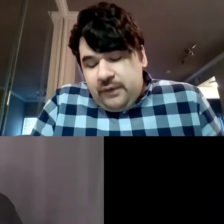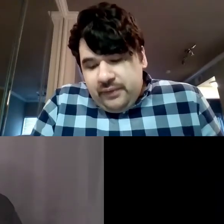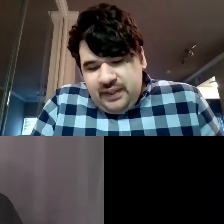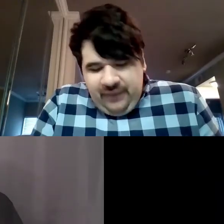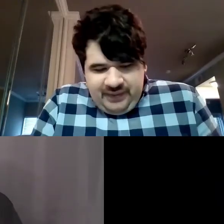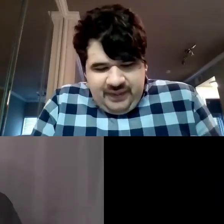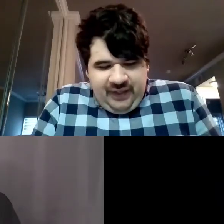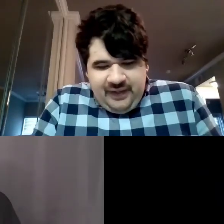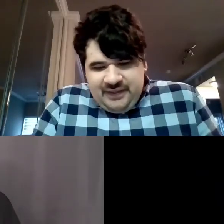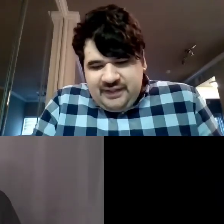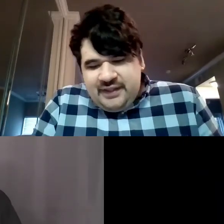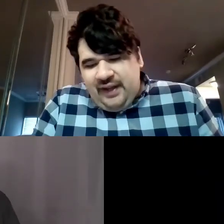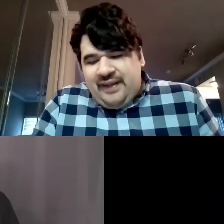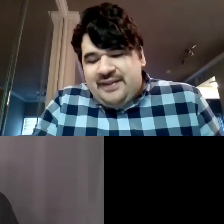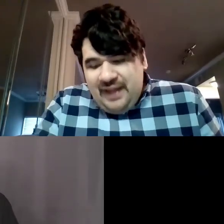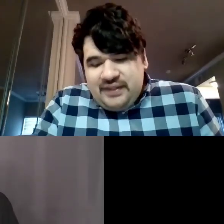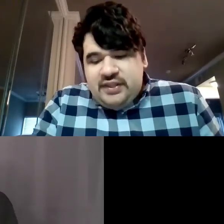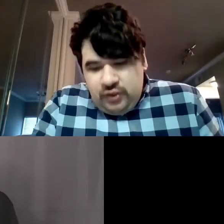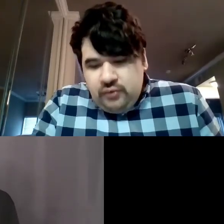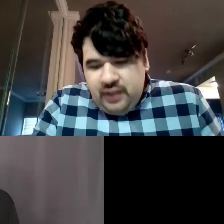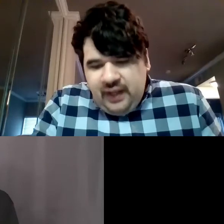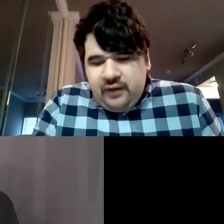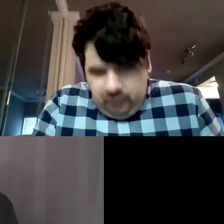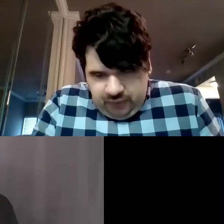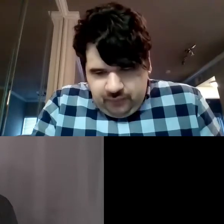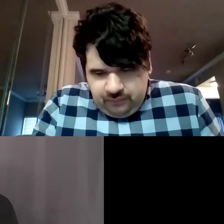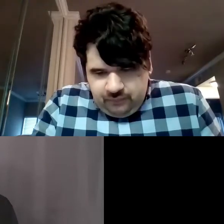If you receive SSI and SSDI, yes, you can work.